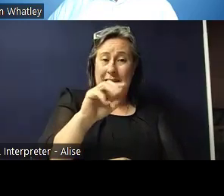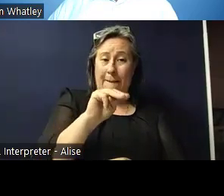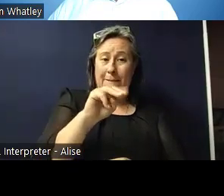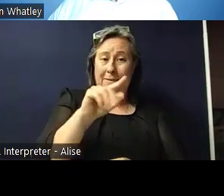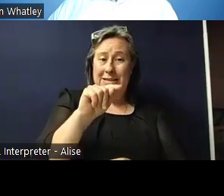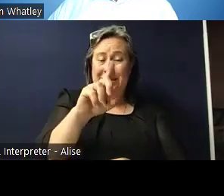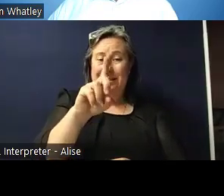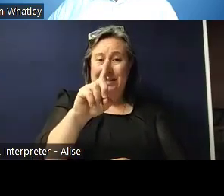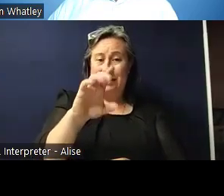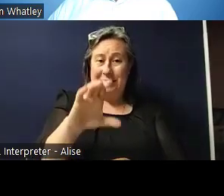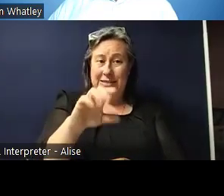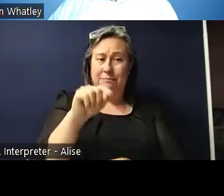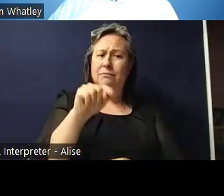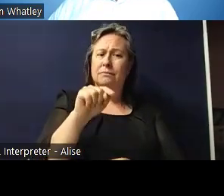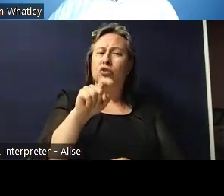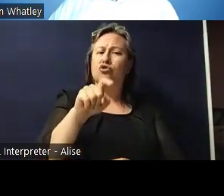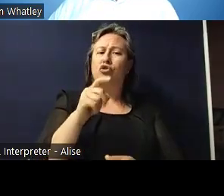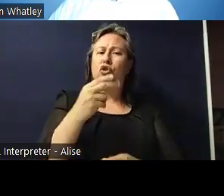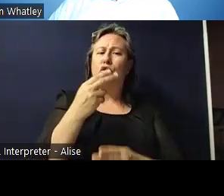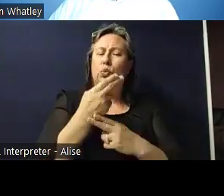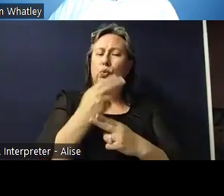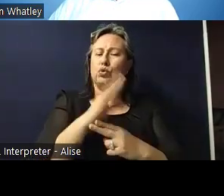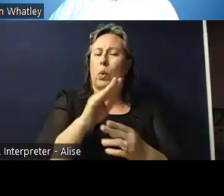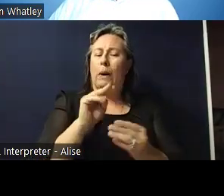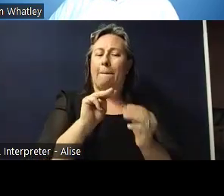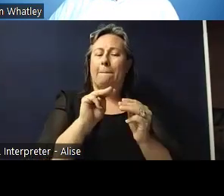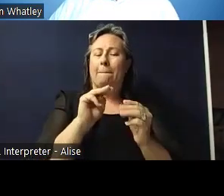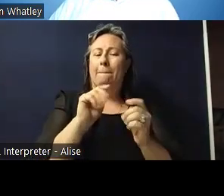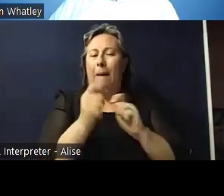You should use your modified total direct costs,